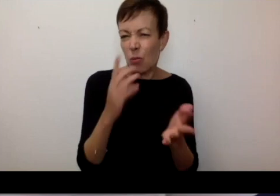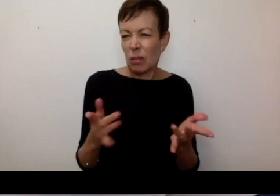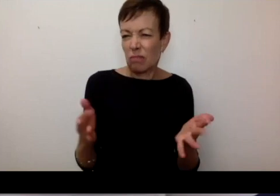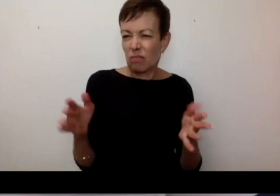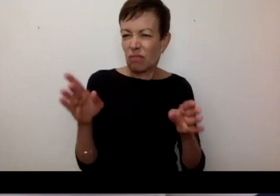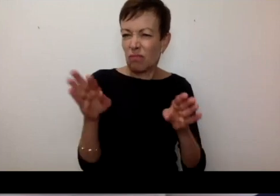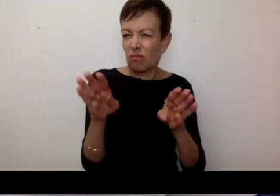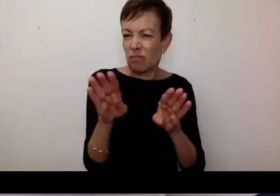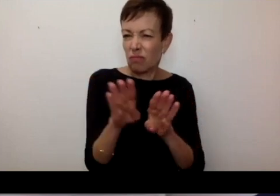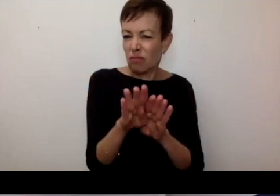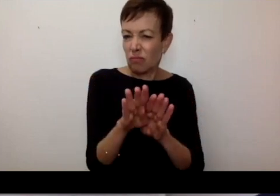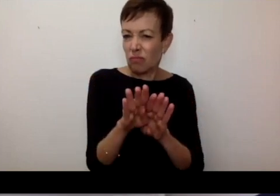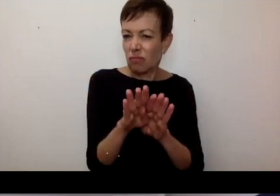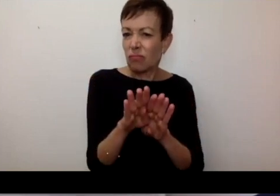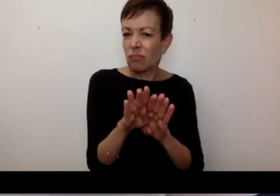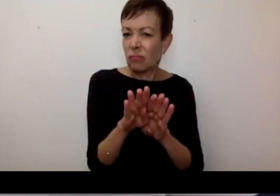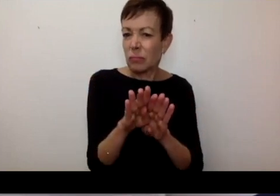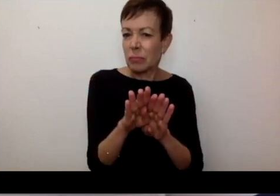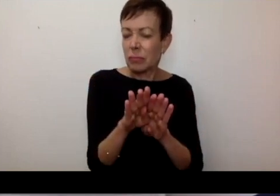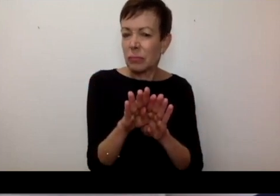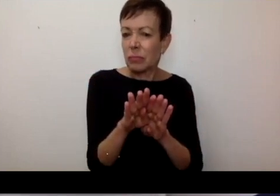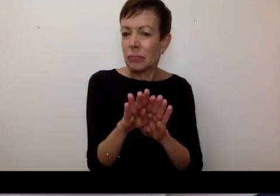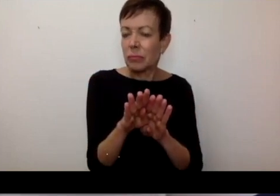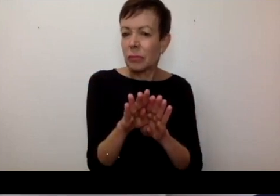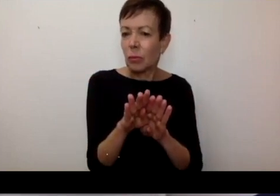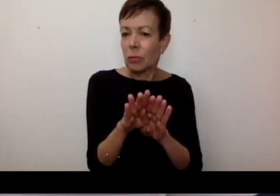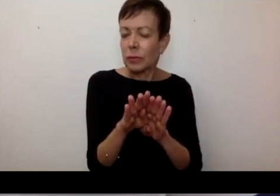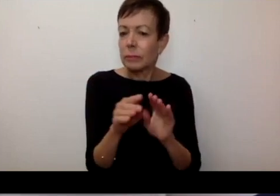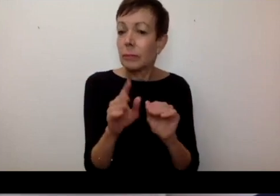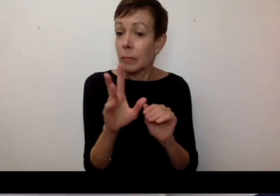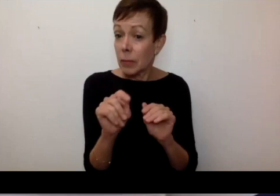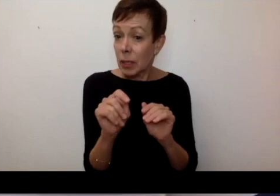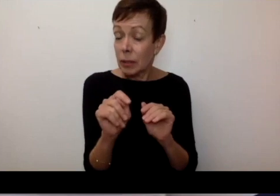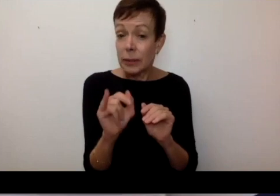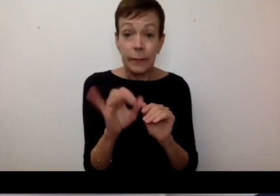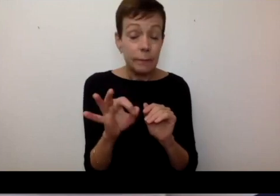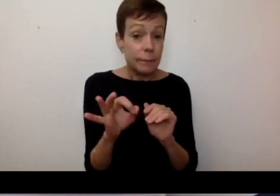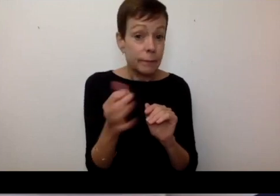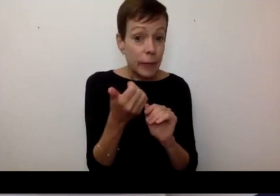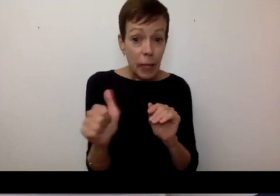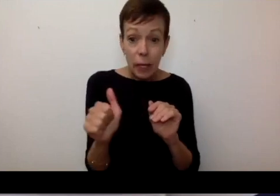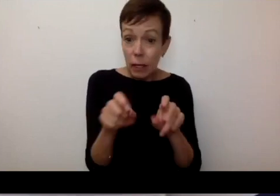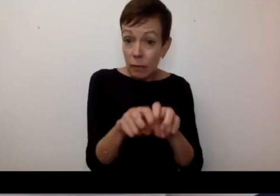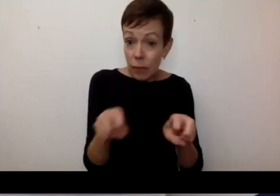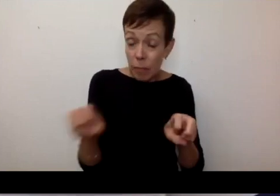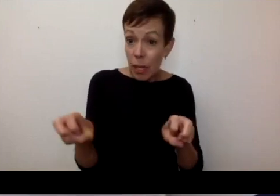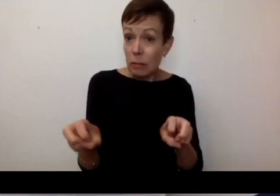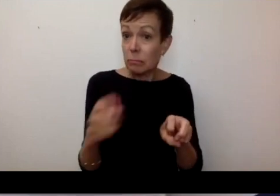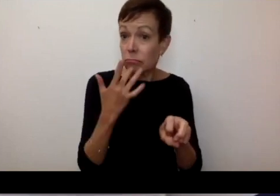for the half hour but i would um ask if some of our panelists have a few more minutes and they'd like to stick around